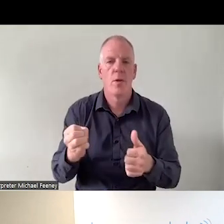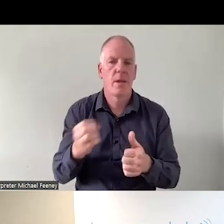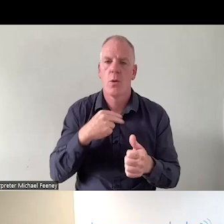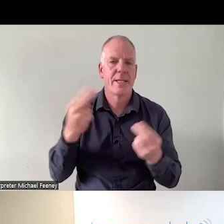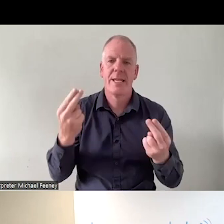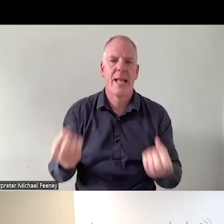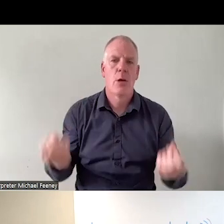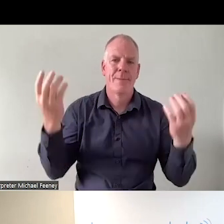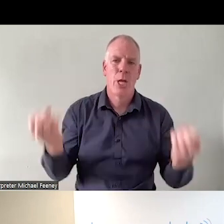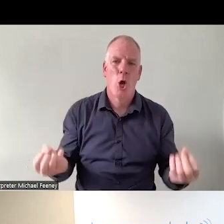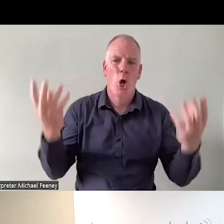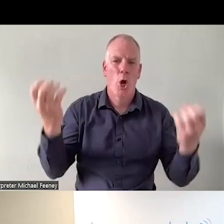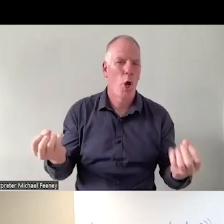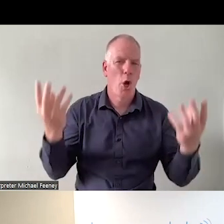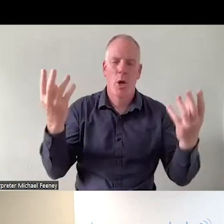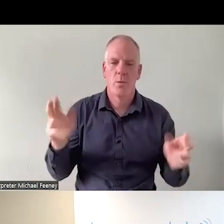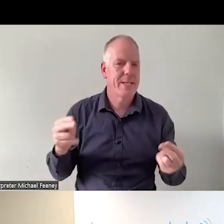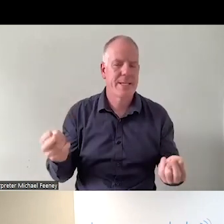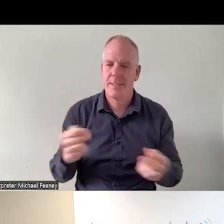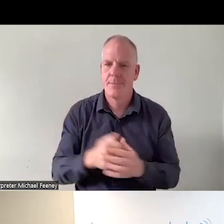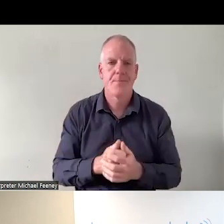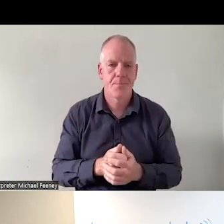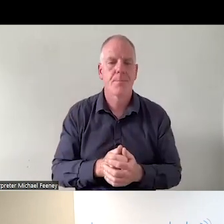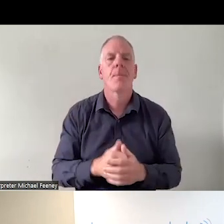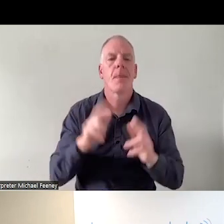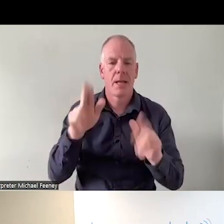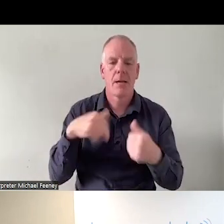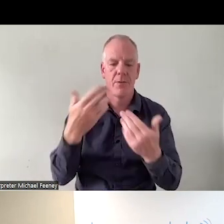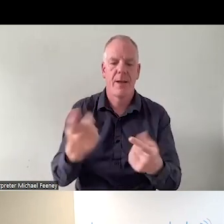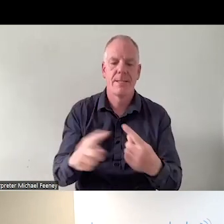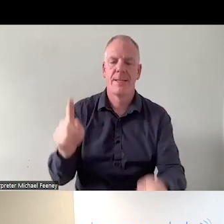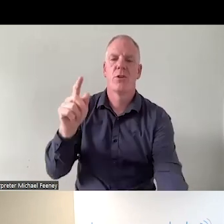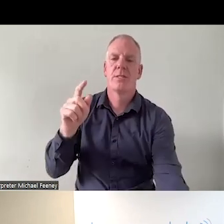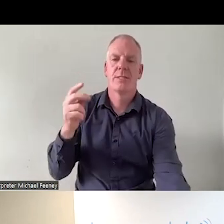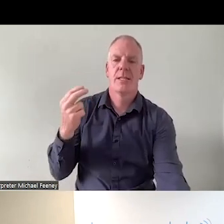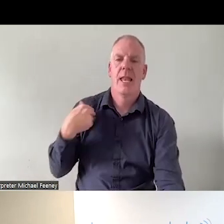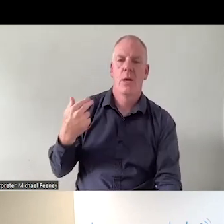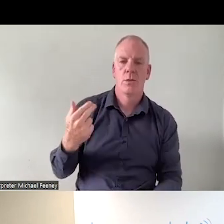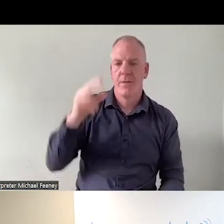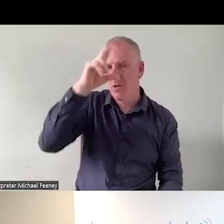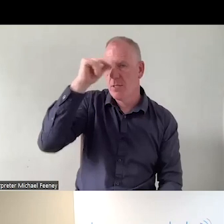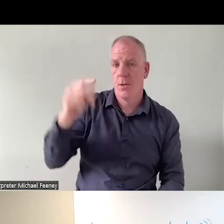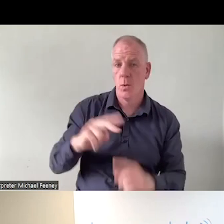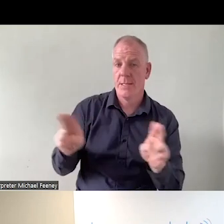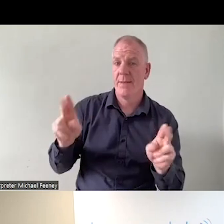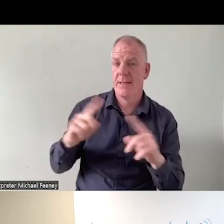and it can be provided in different languages, for example. Or if it was for adults and children,